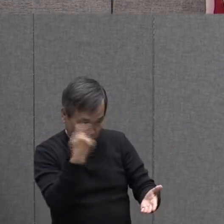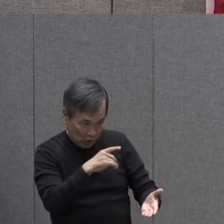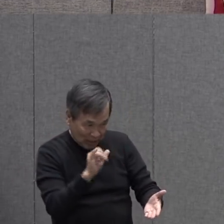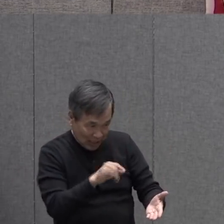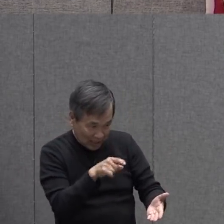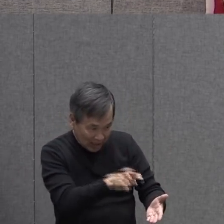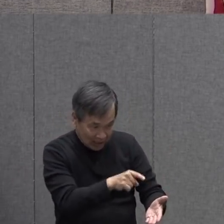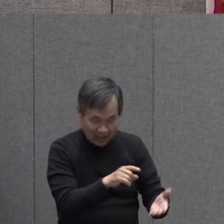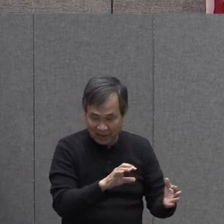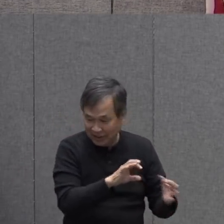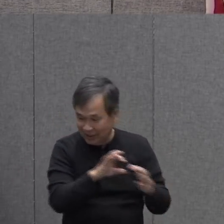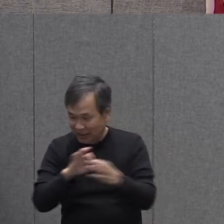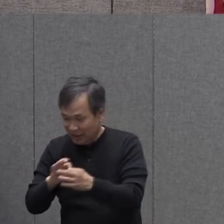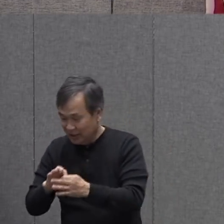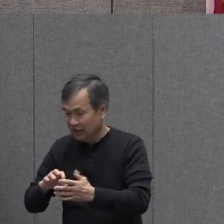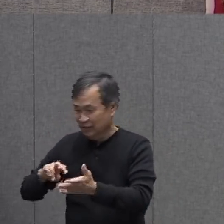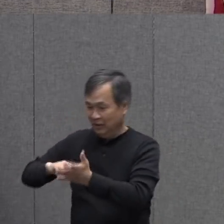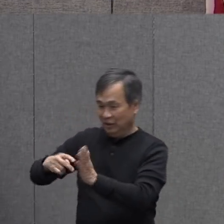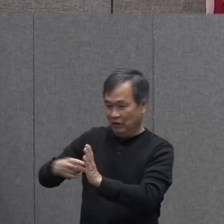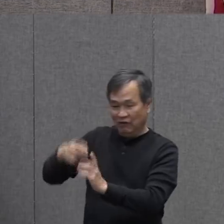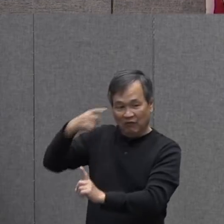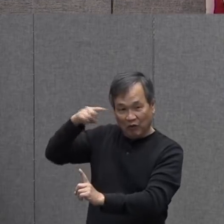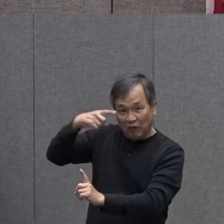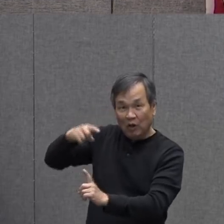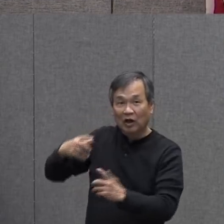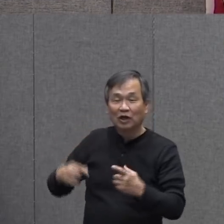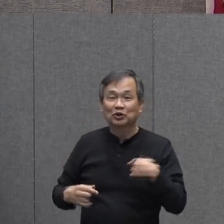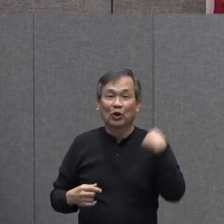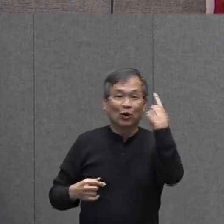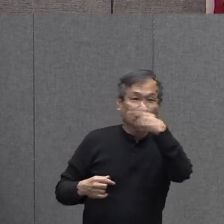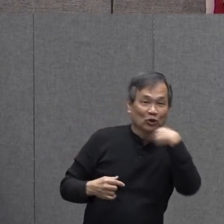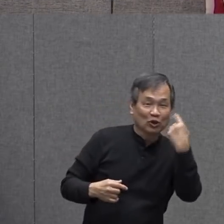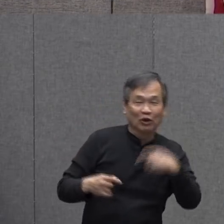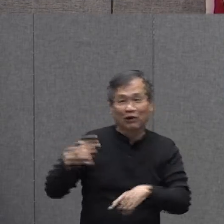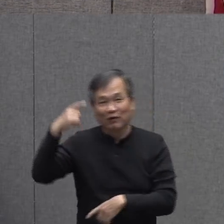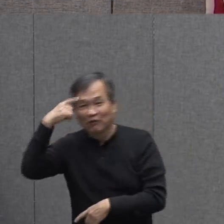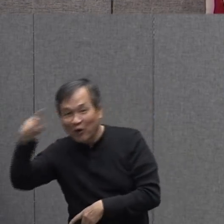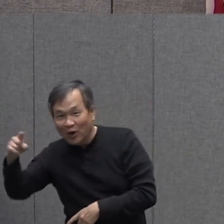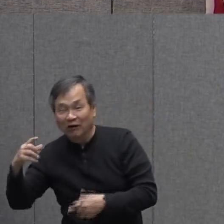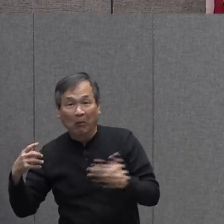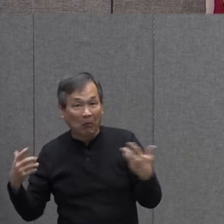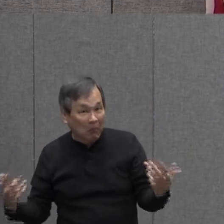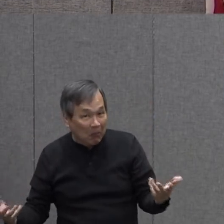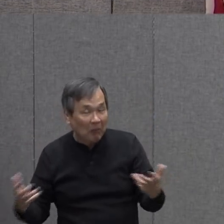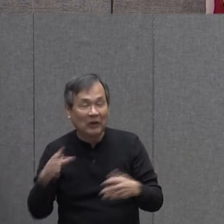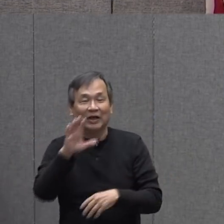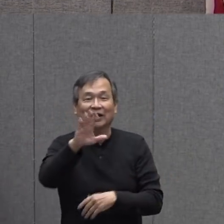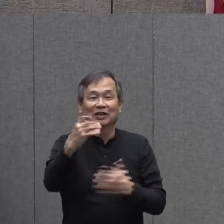a lot of the objects I brought here. And so maybe you have blocks. And what we wanna focus on today,